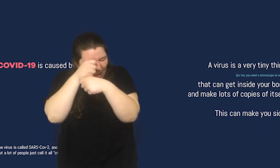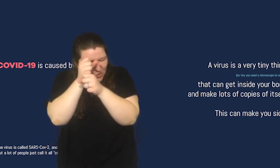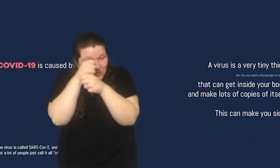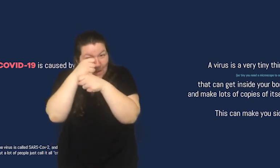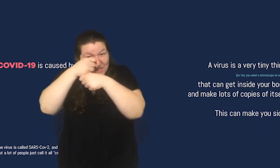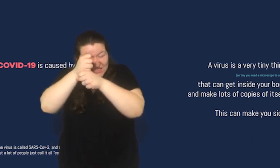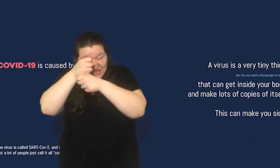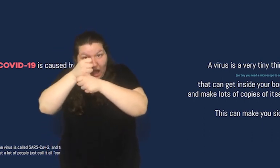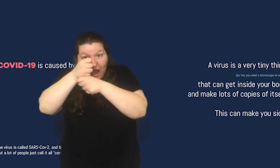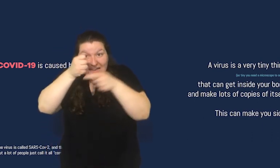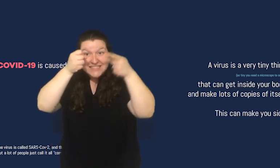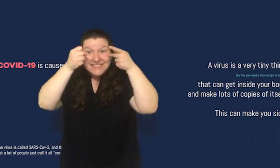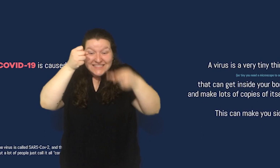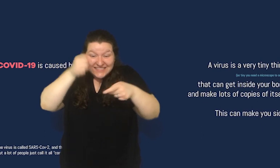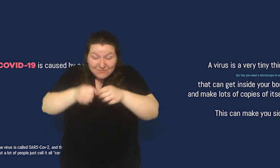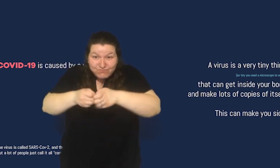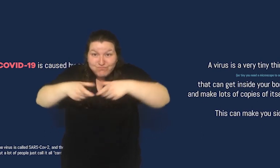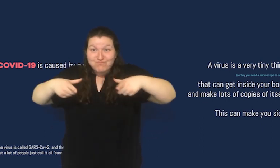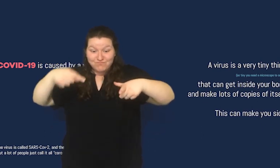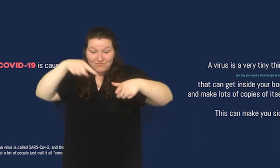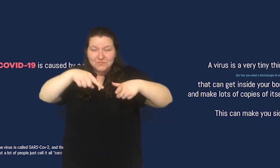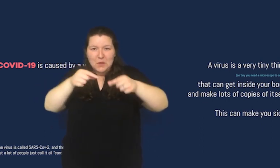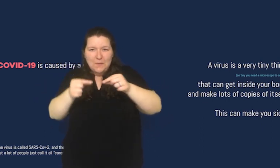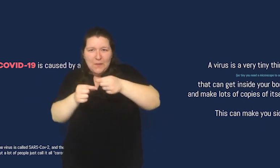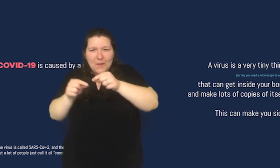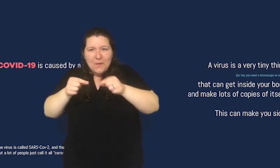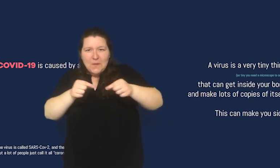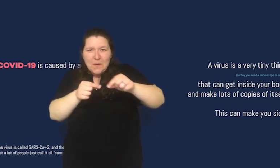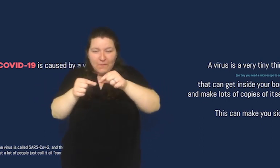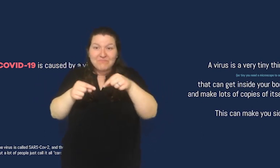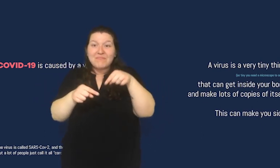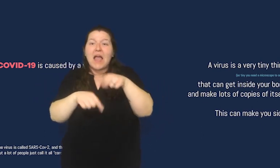so tiny you need a microscope to see it,